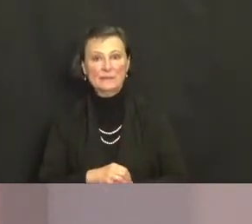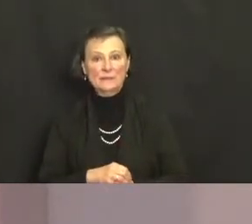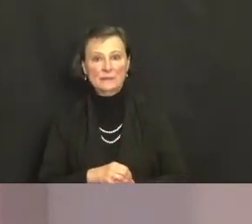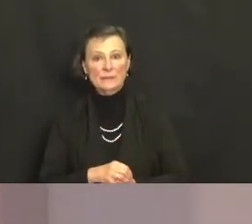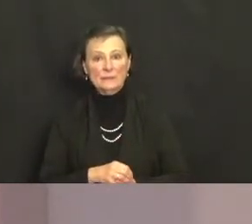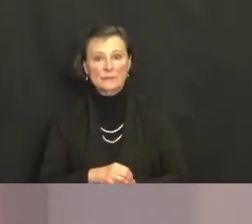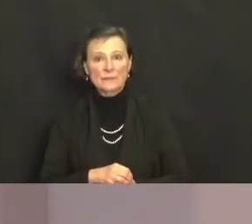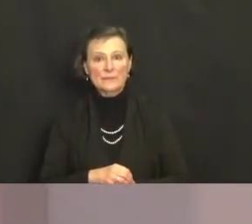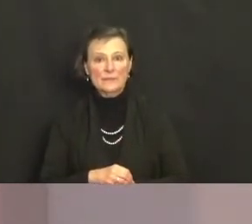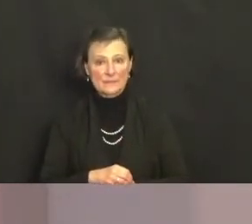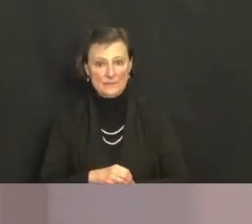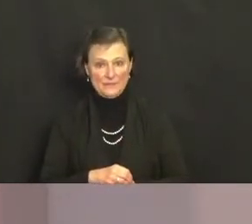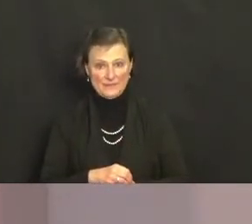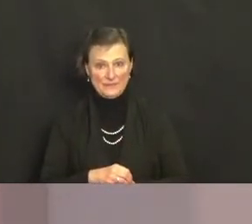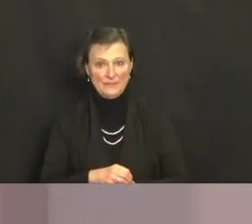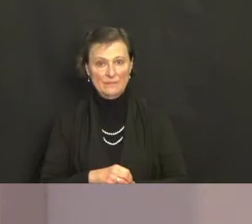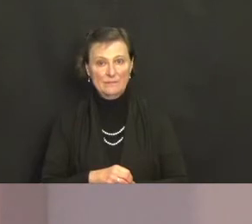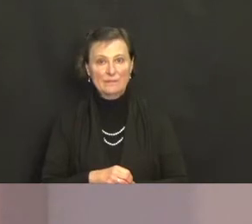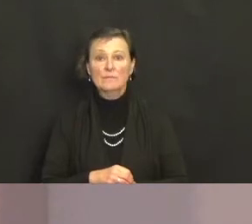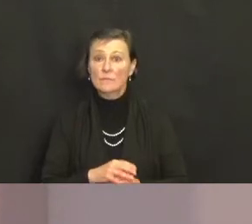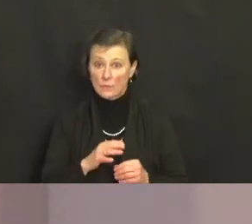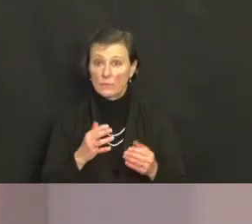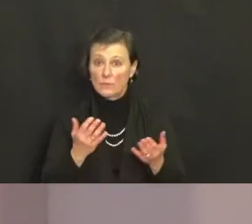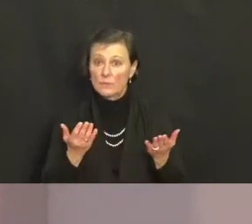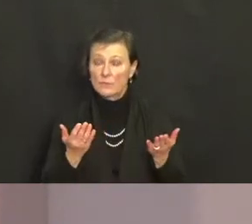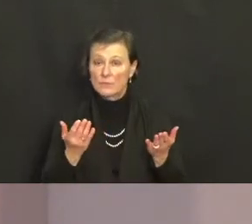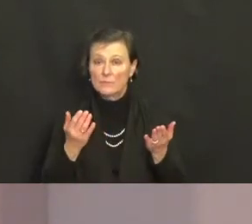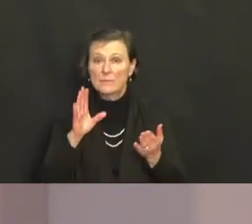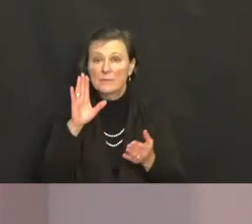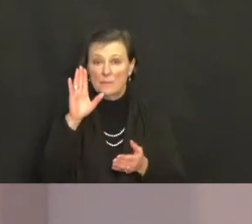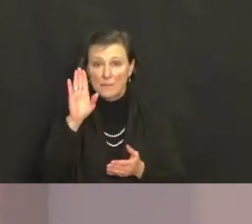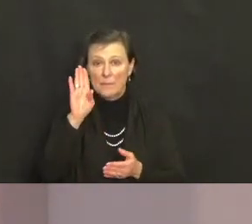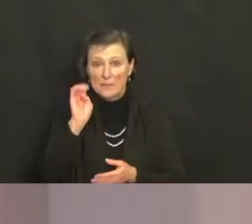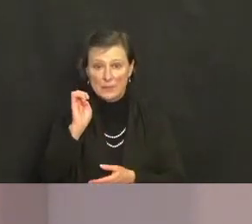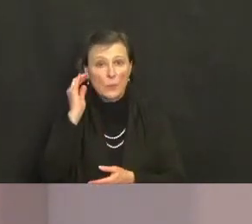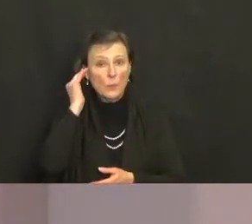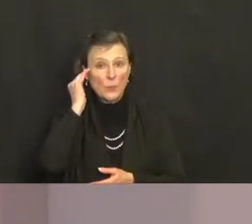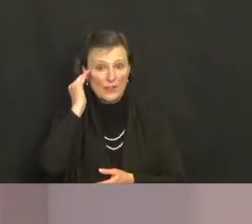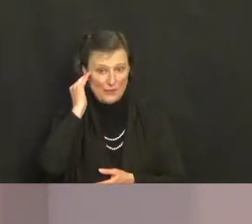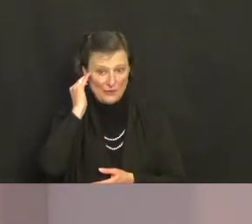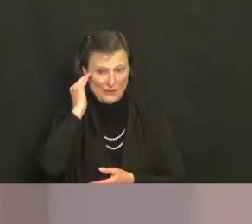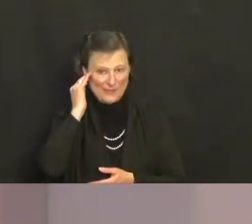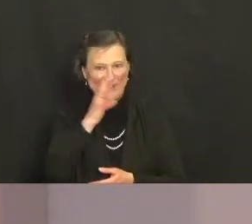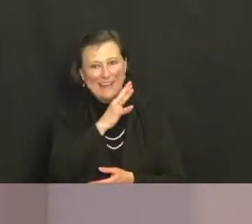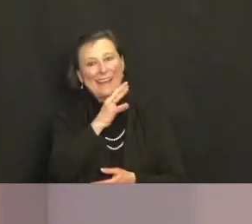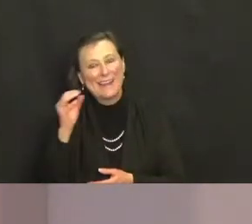So, be aware.